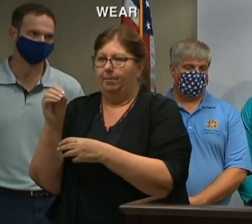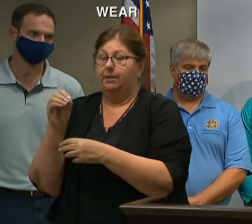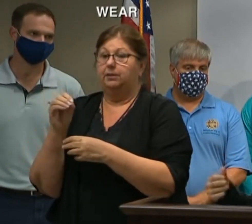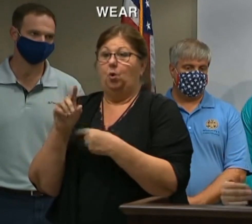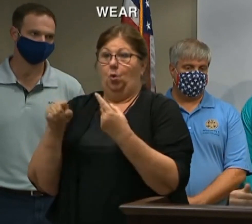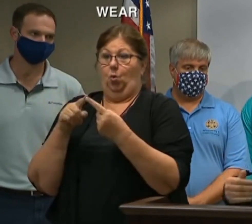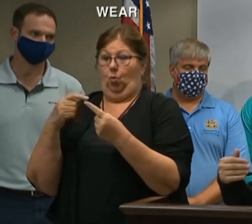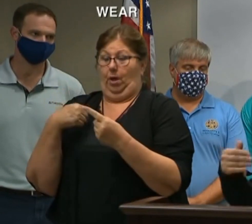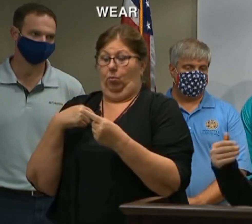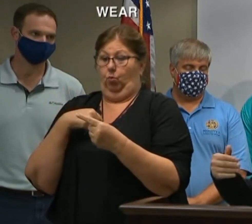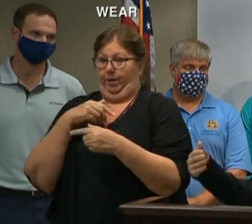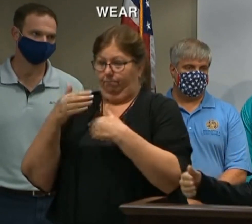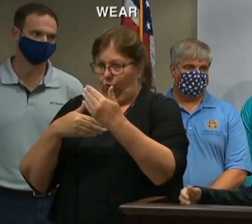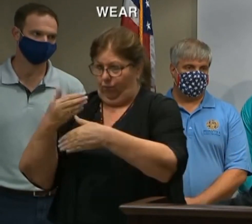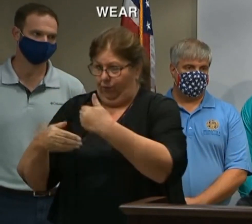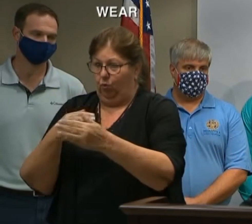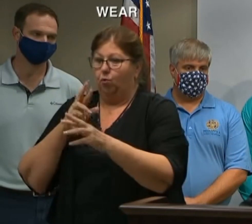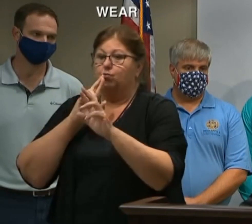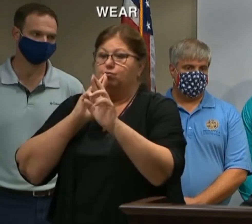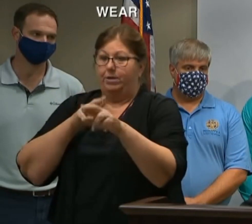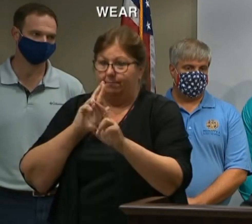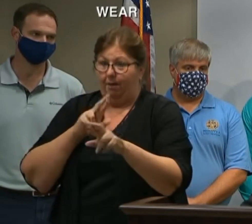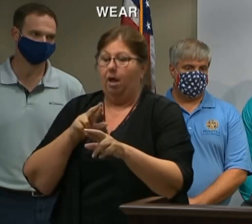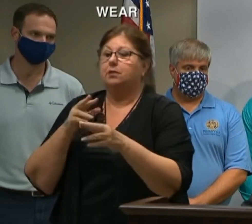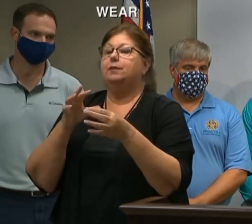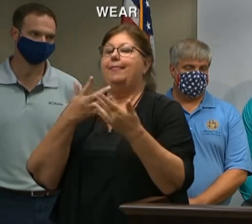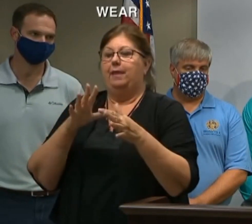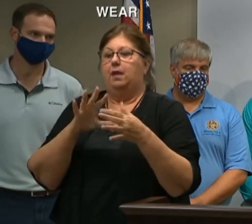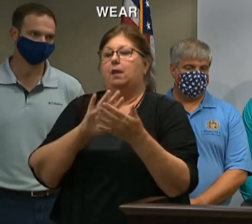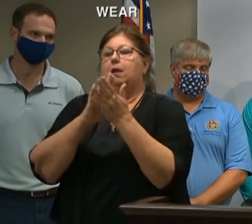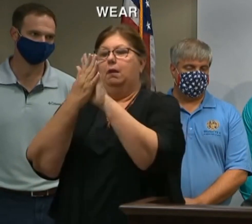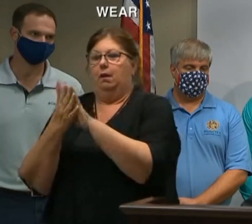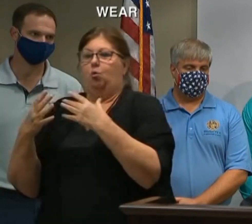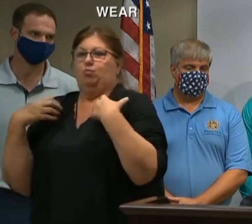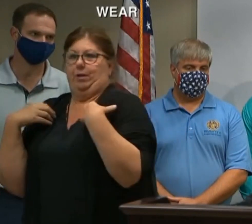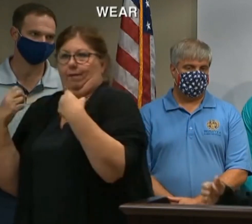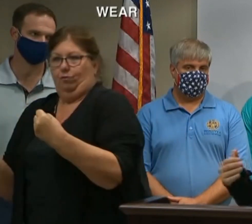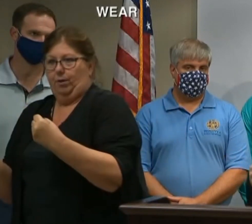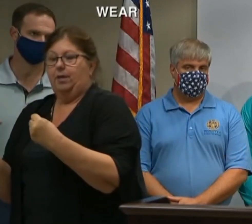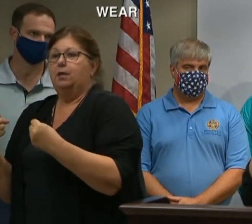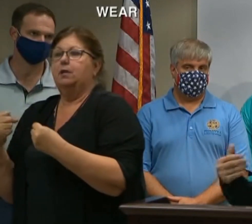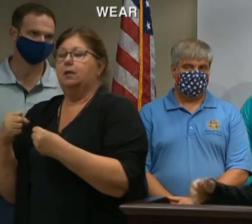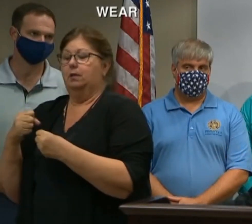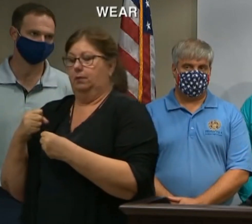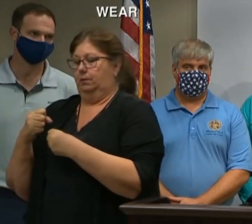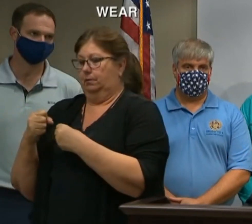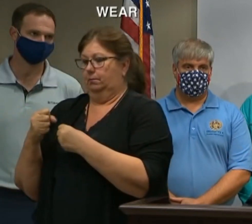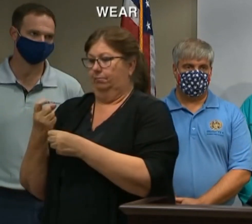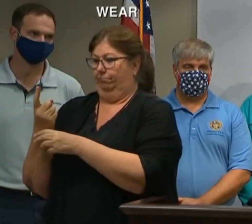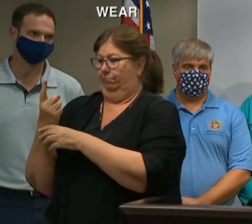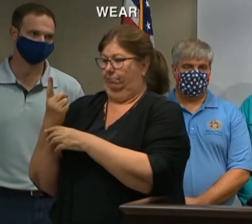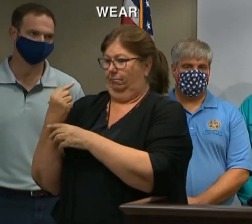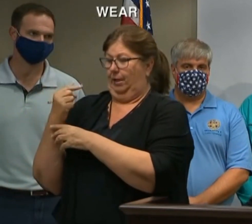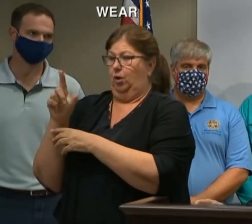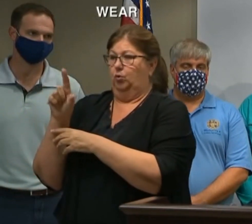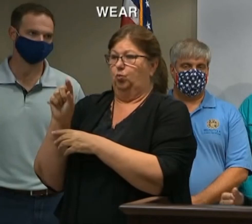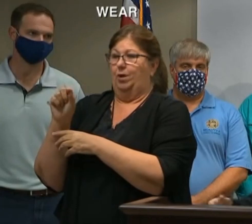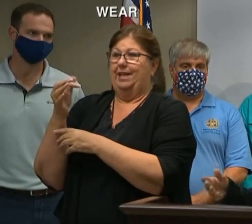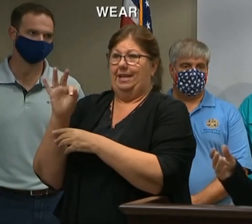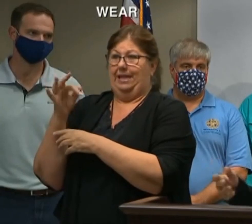we are continued to the recovery phase since i took over in january of 2019 we've reimbursed over three billion dollars so i can tell you as soon as